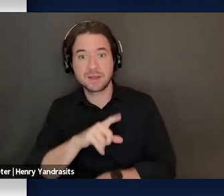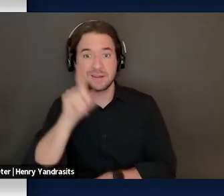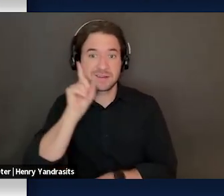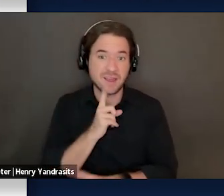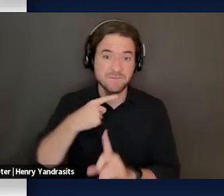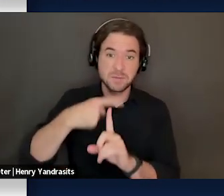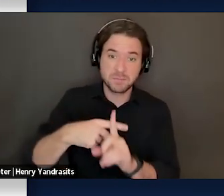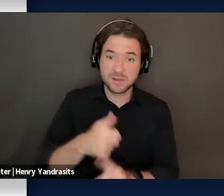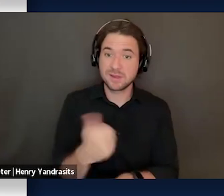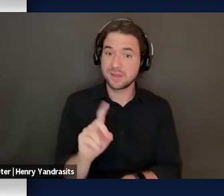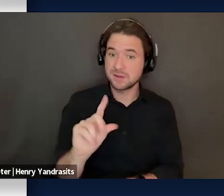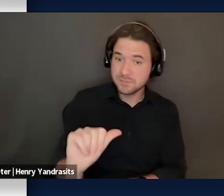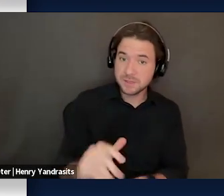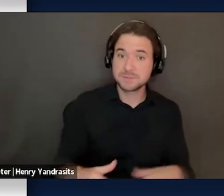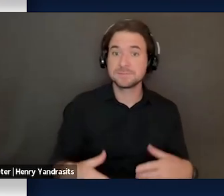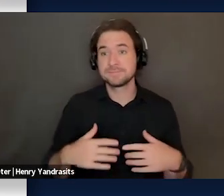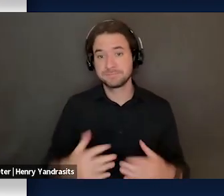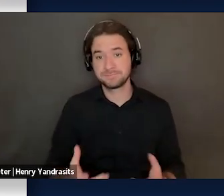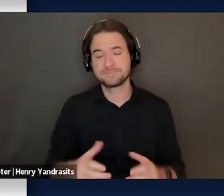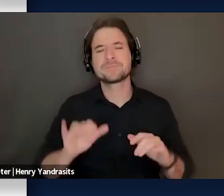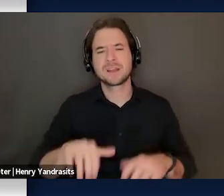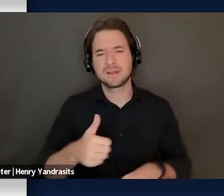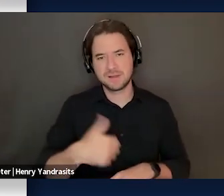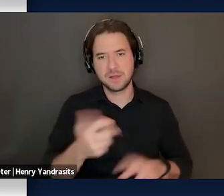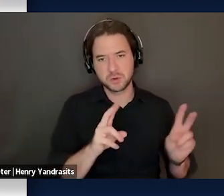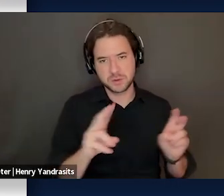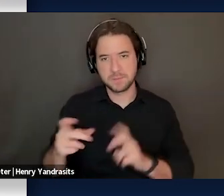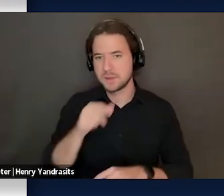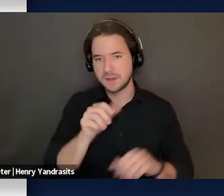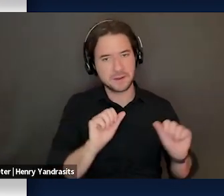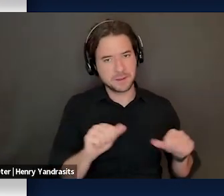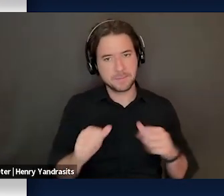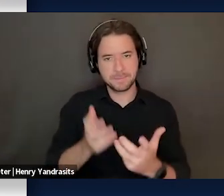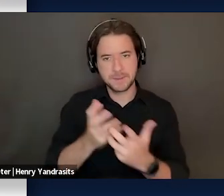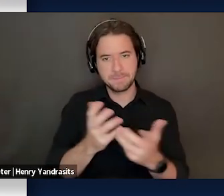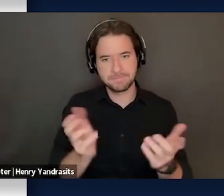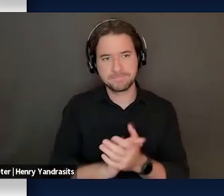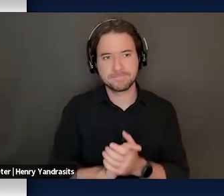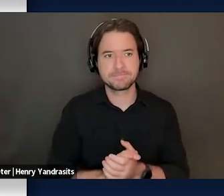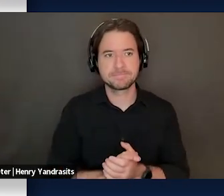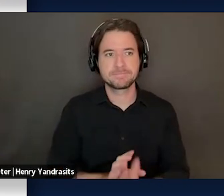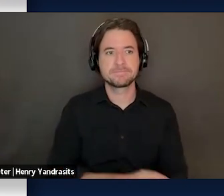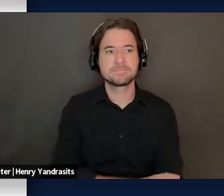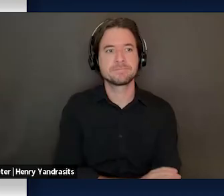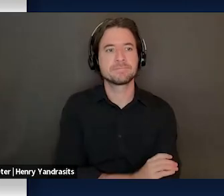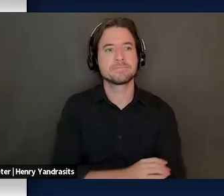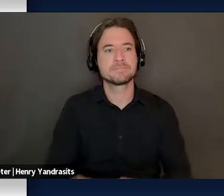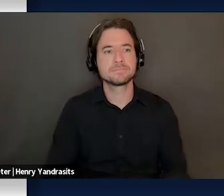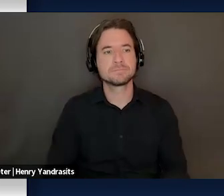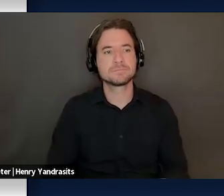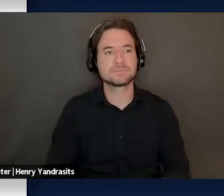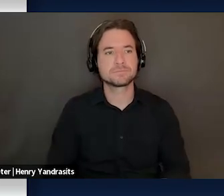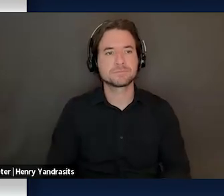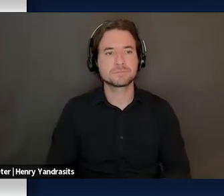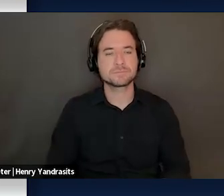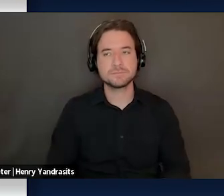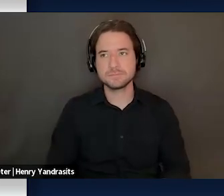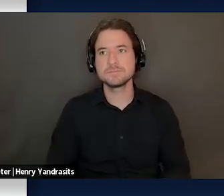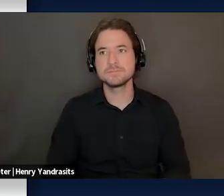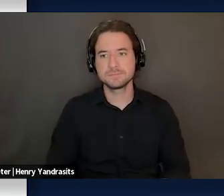Um, so those are other topics that we were not able to accommodate. Okay, next slide.